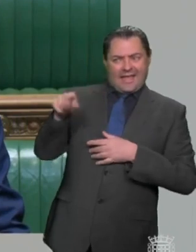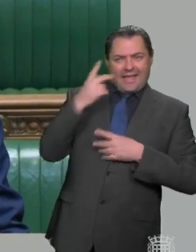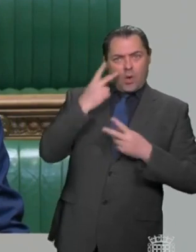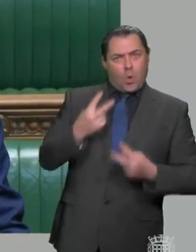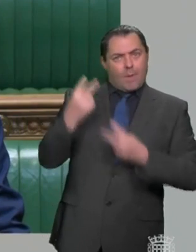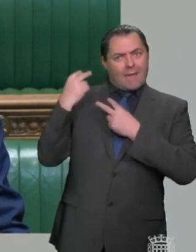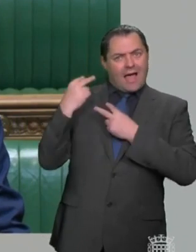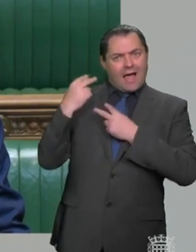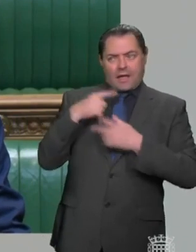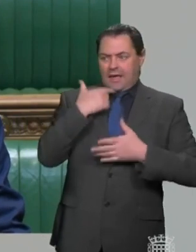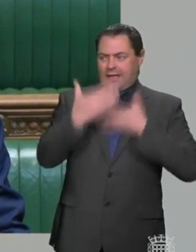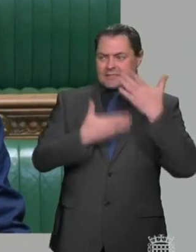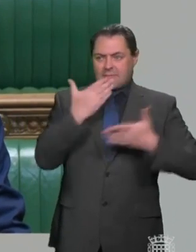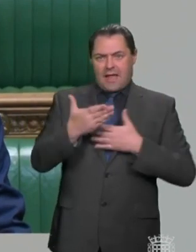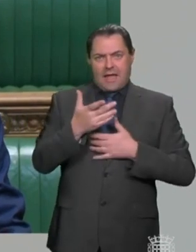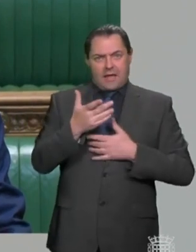and telling the world how useless the Prime Minister was